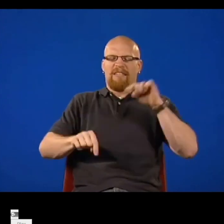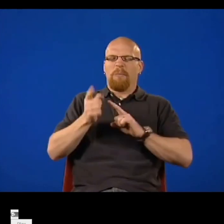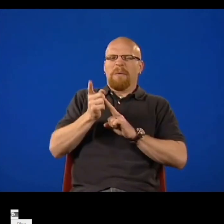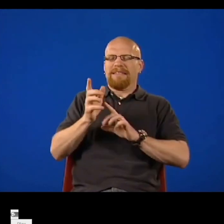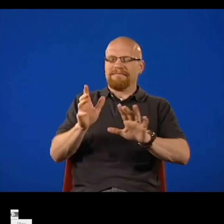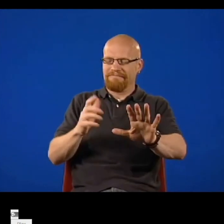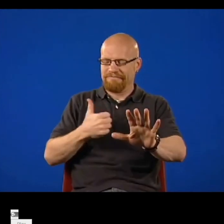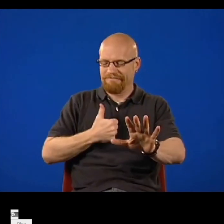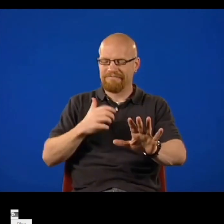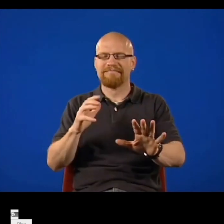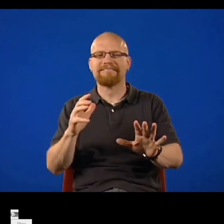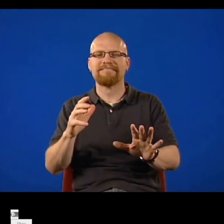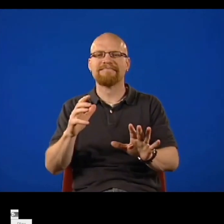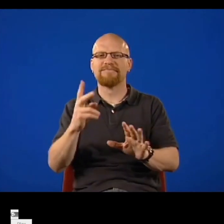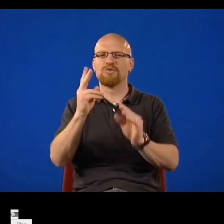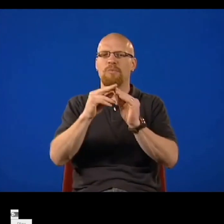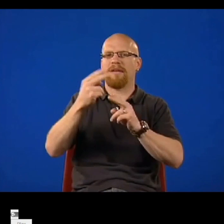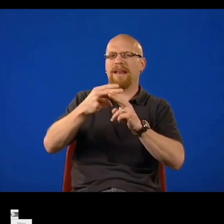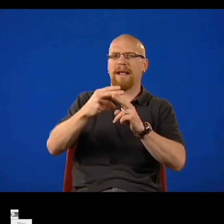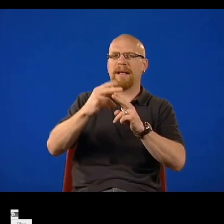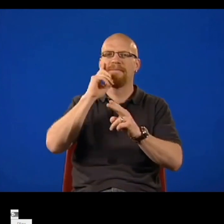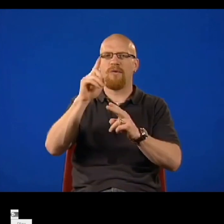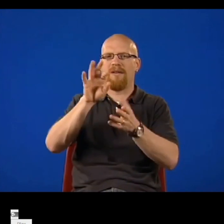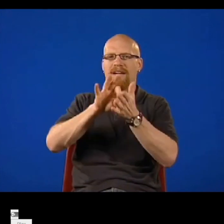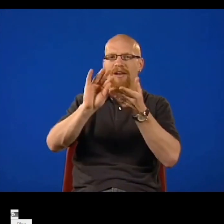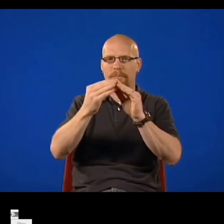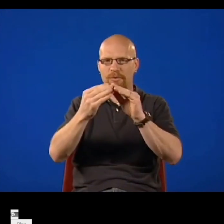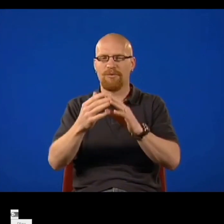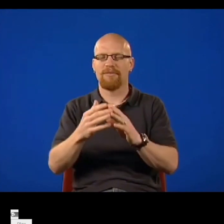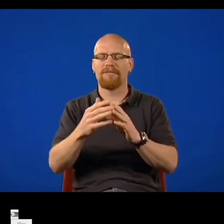Let me go back a bit, I’m sorry. There are two more concepts for counting numbers.